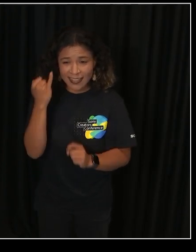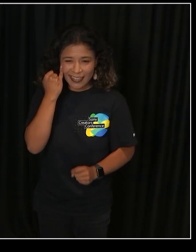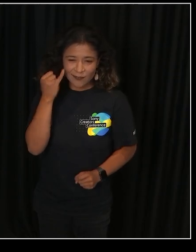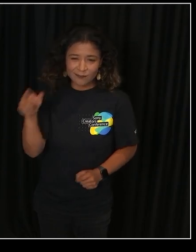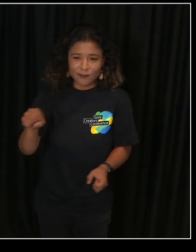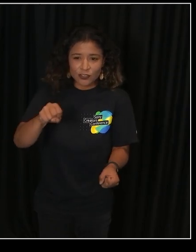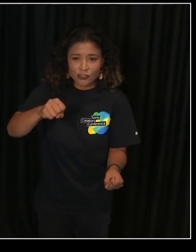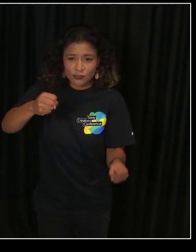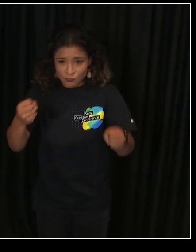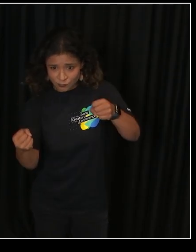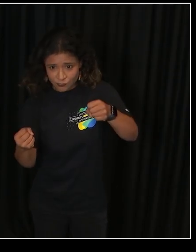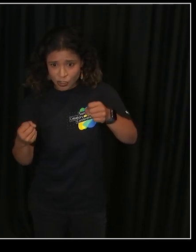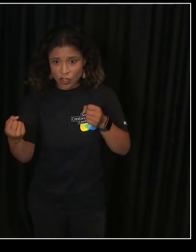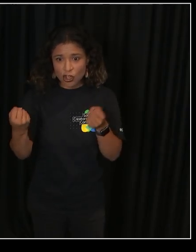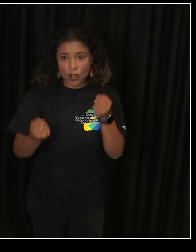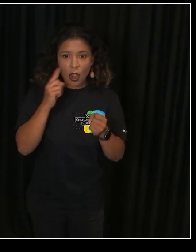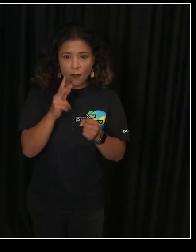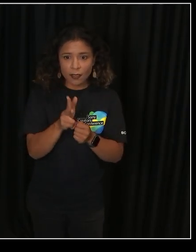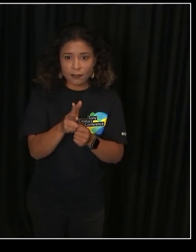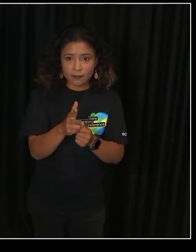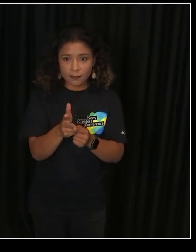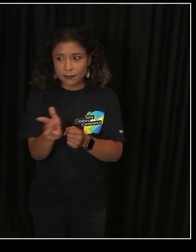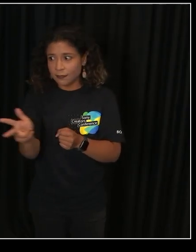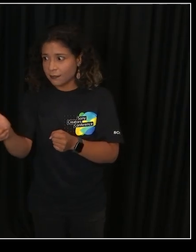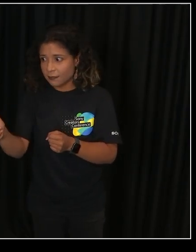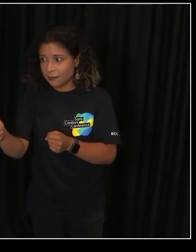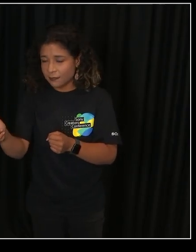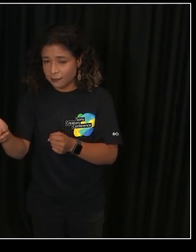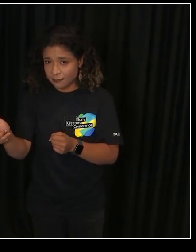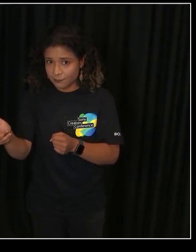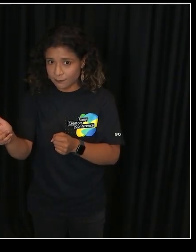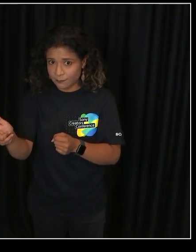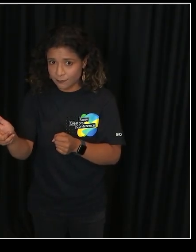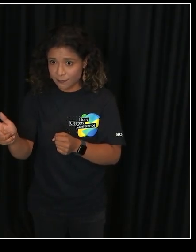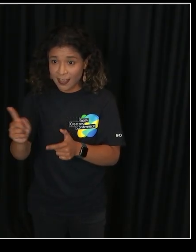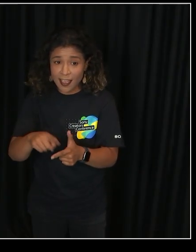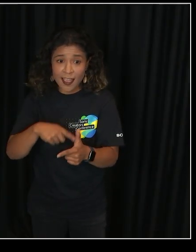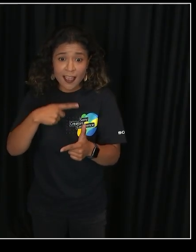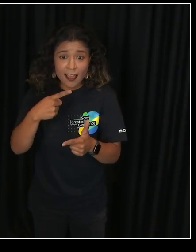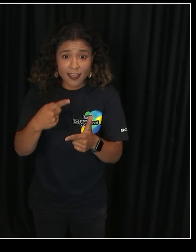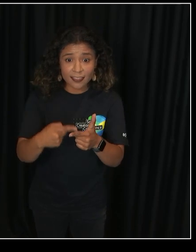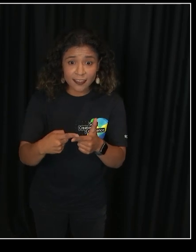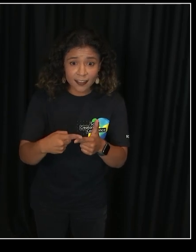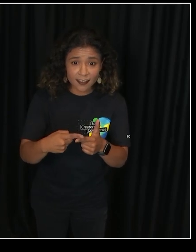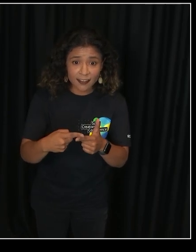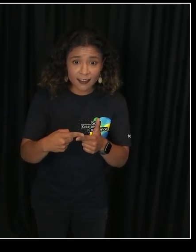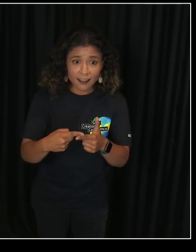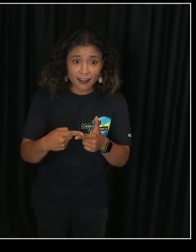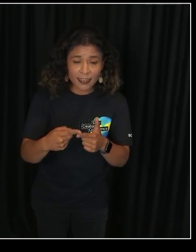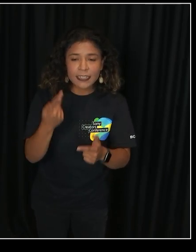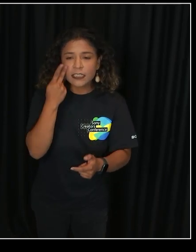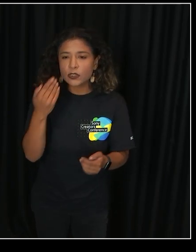the car changes a little bit, its position and the world changes. And then it sees a new state of the world.